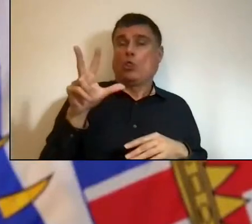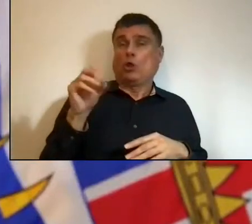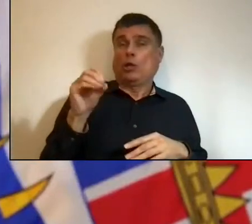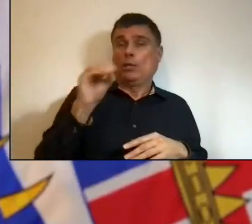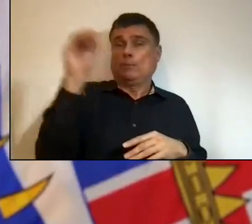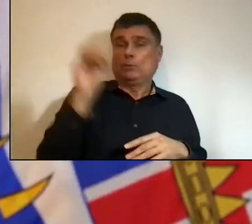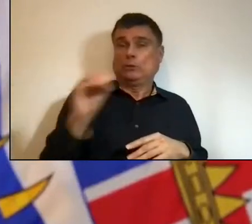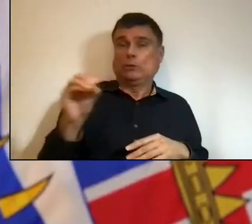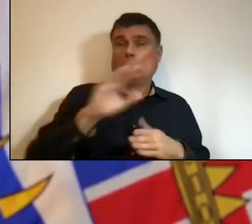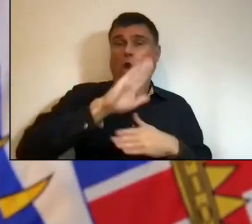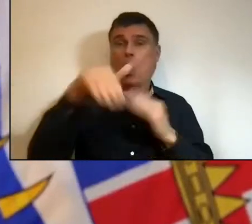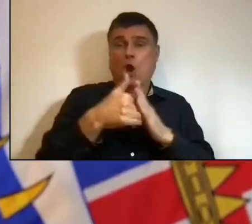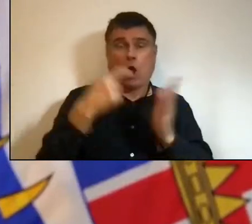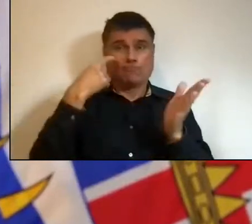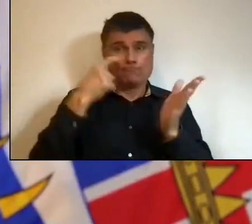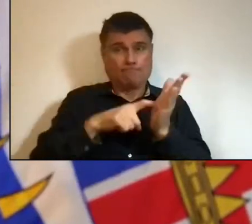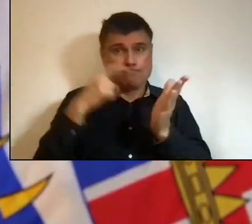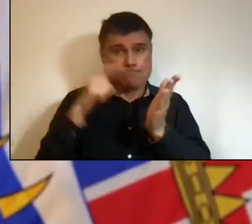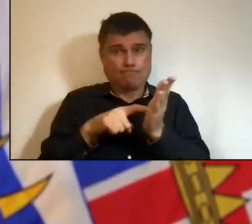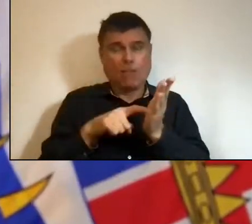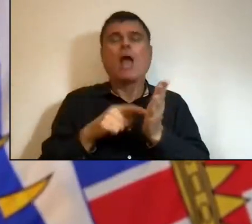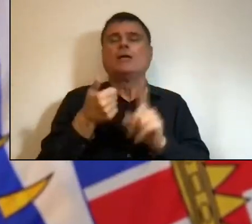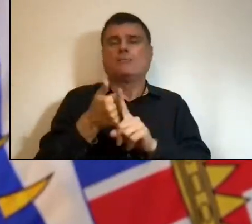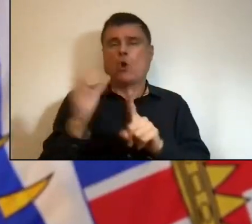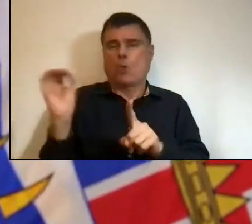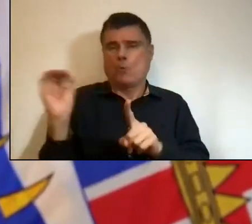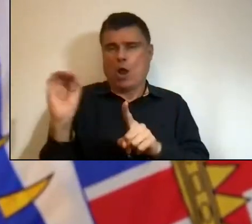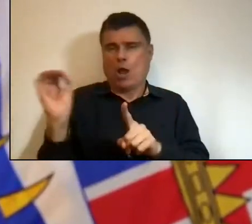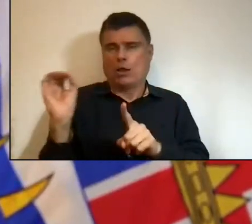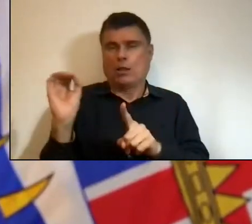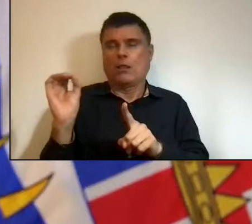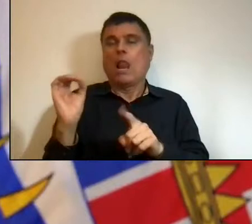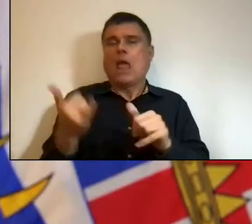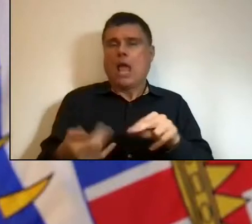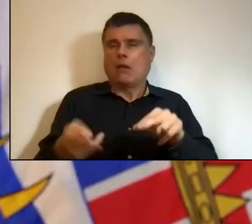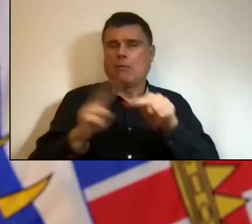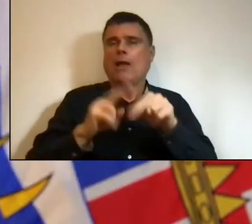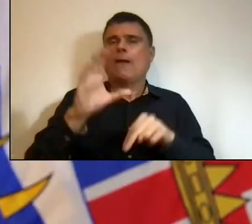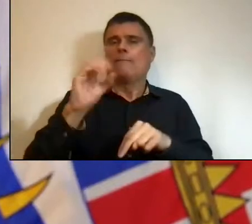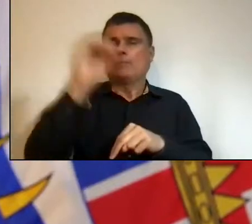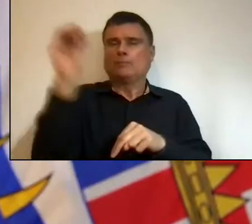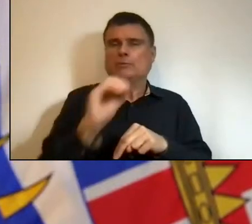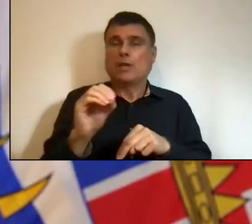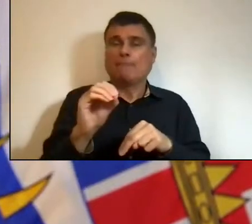numbers will are coming out today. On that as well. Next